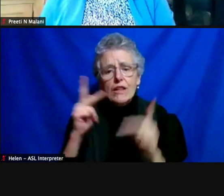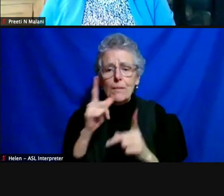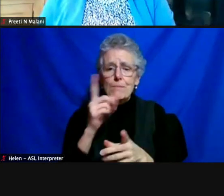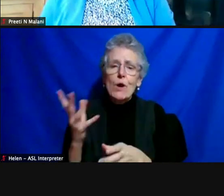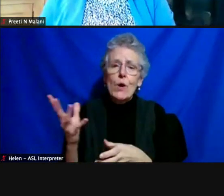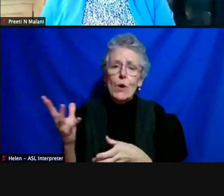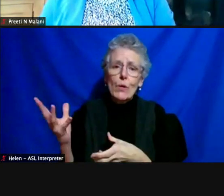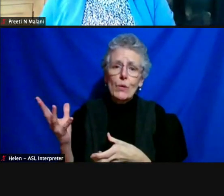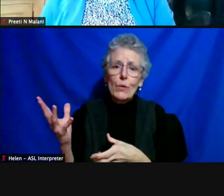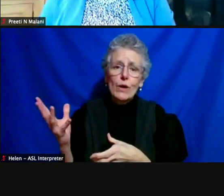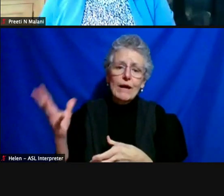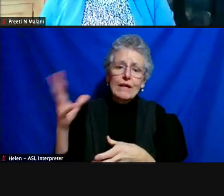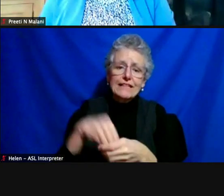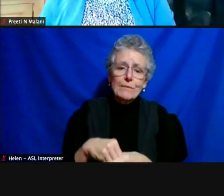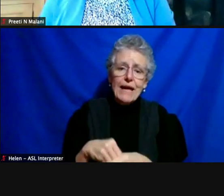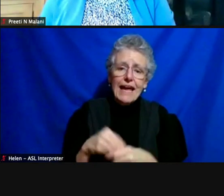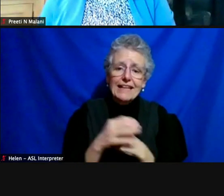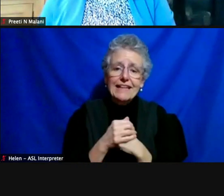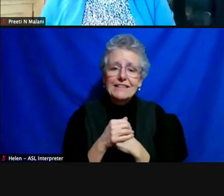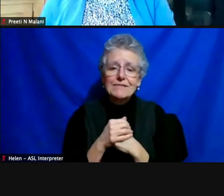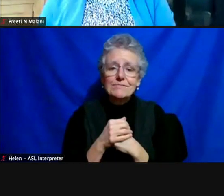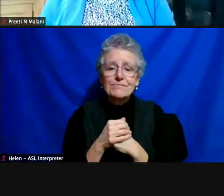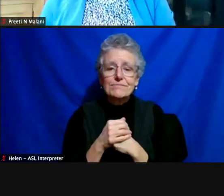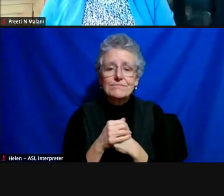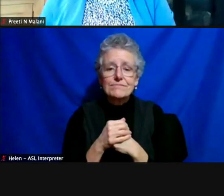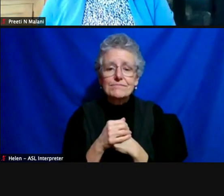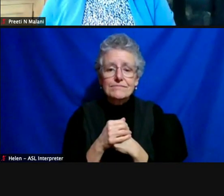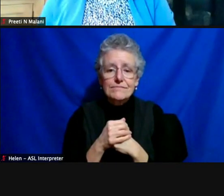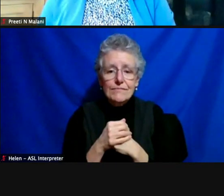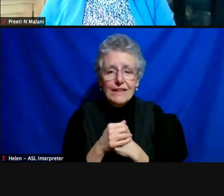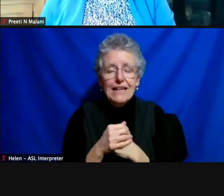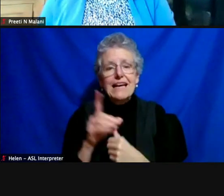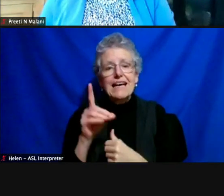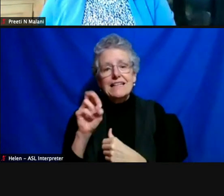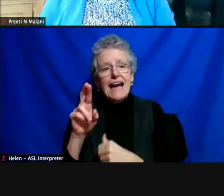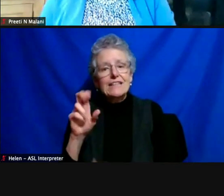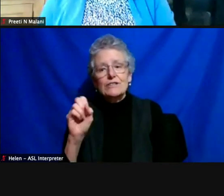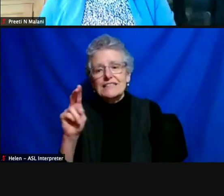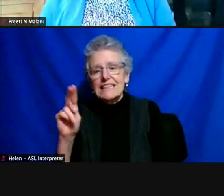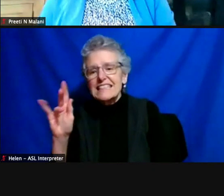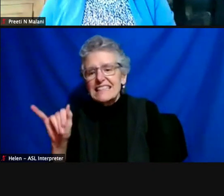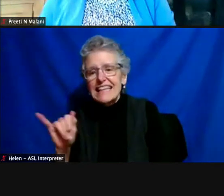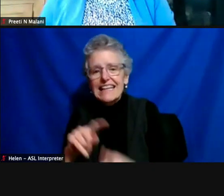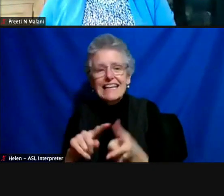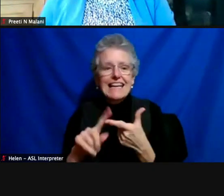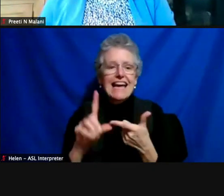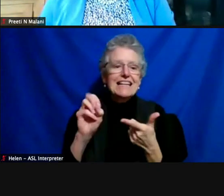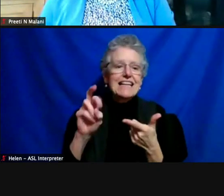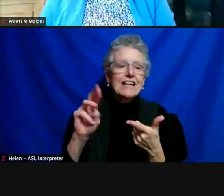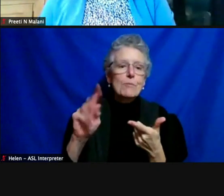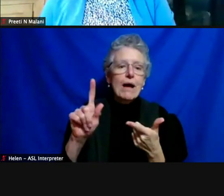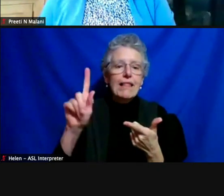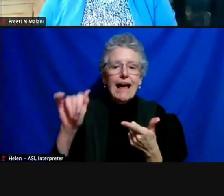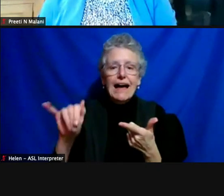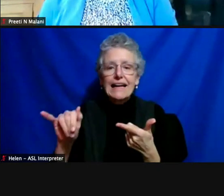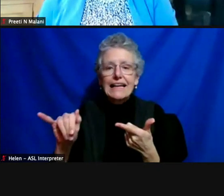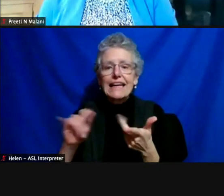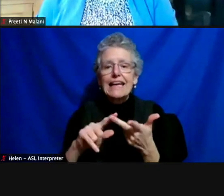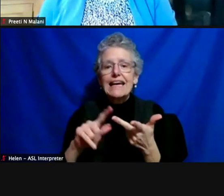especially Dr. Cinti and Dr. Malani and Dr. Ernst, who are basically working flat out. The question came today,